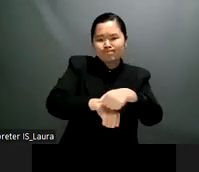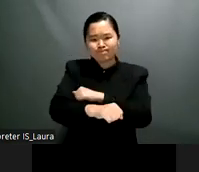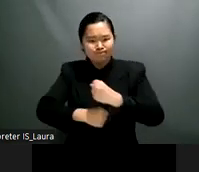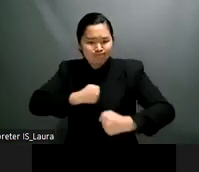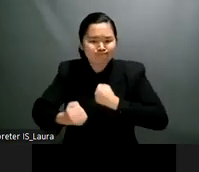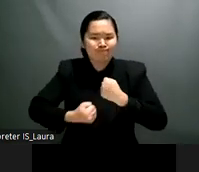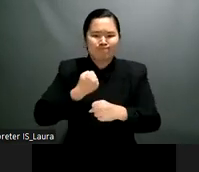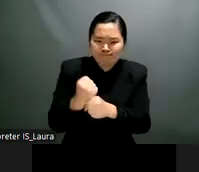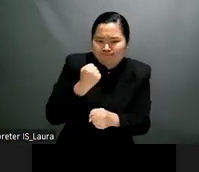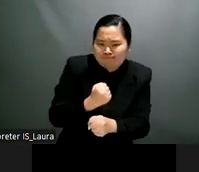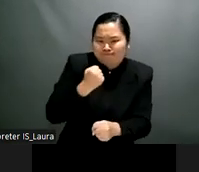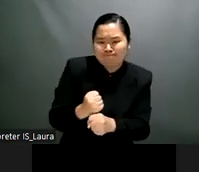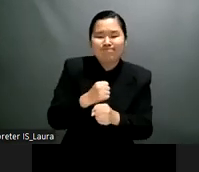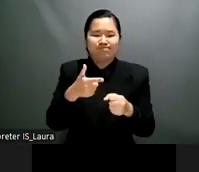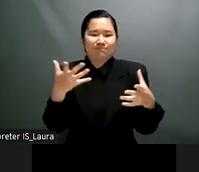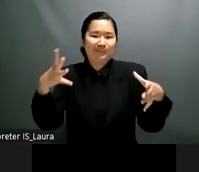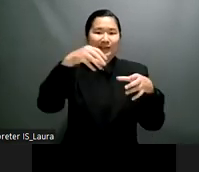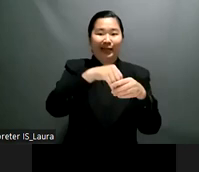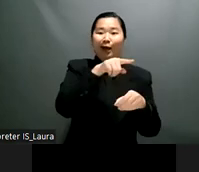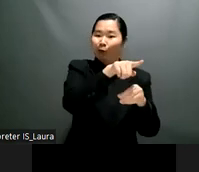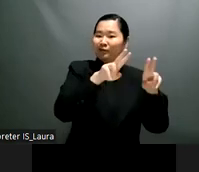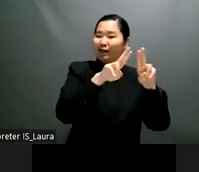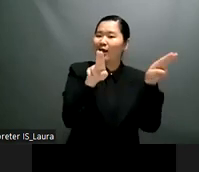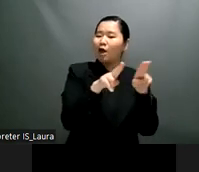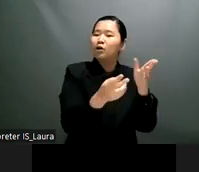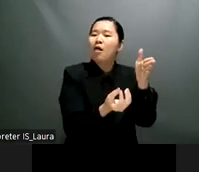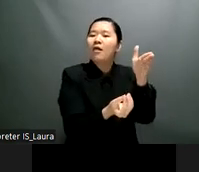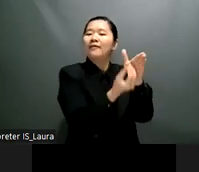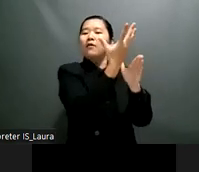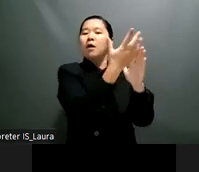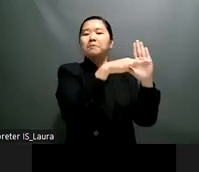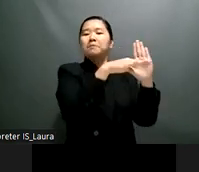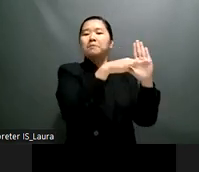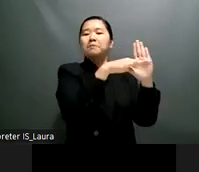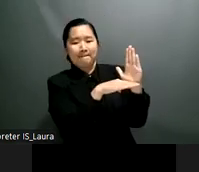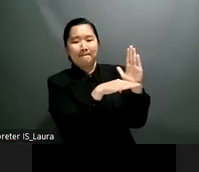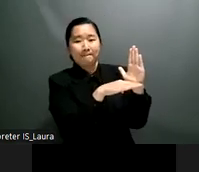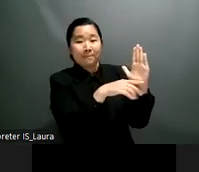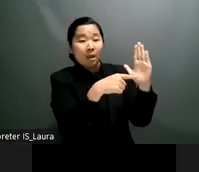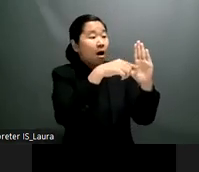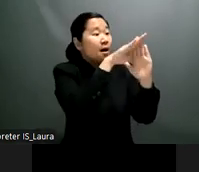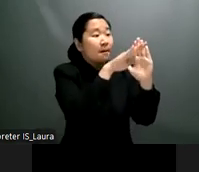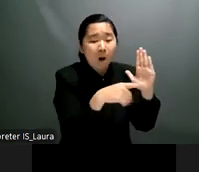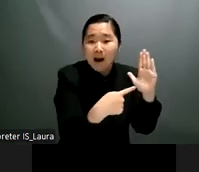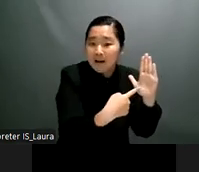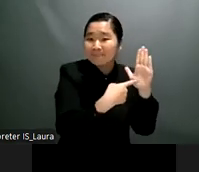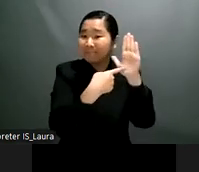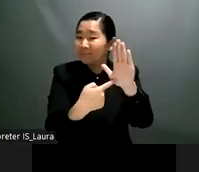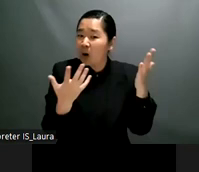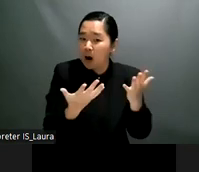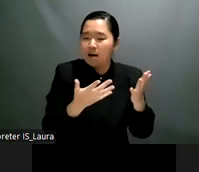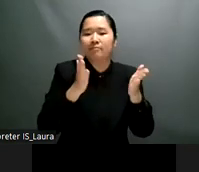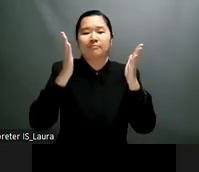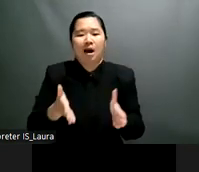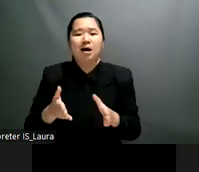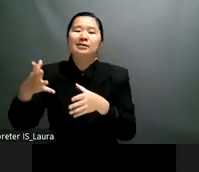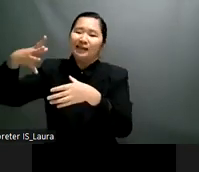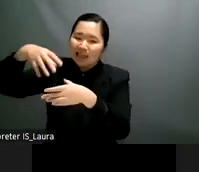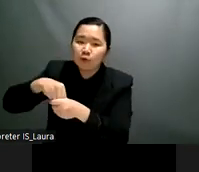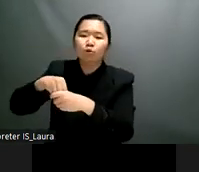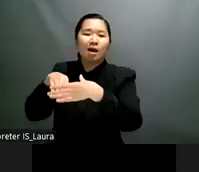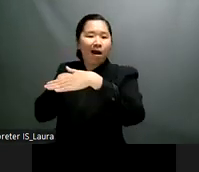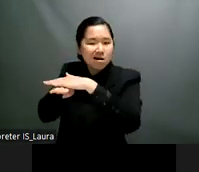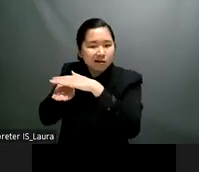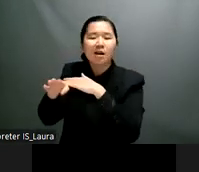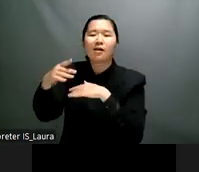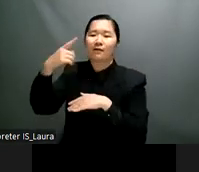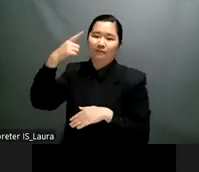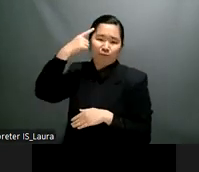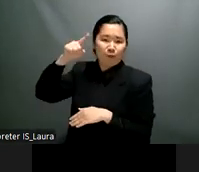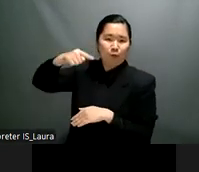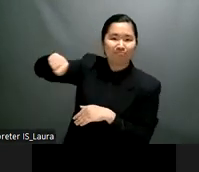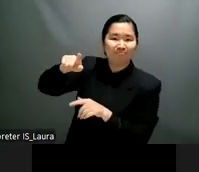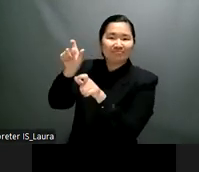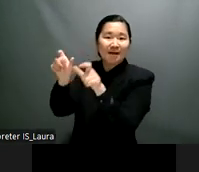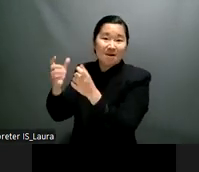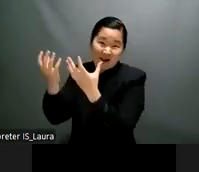session we are sitting to highlight this obligation and explore what it means in practice